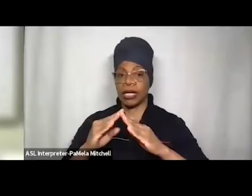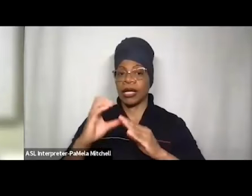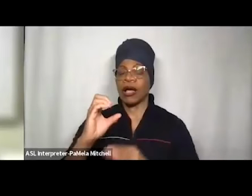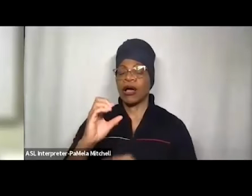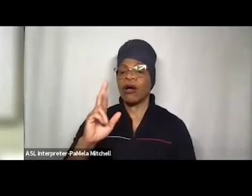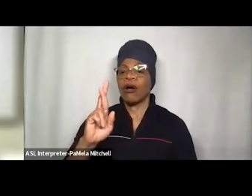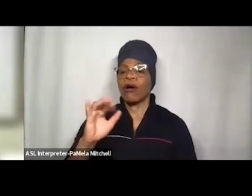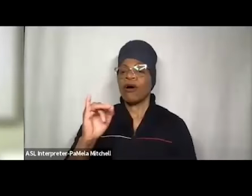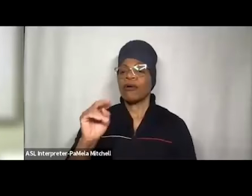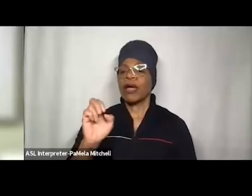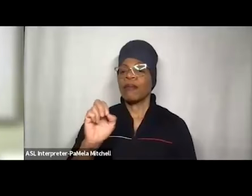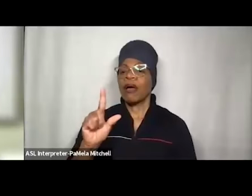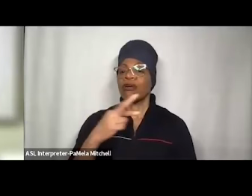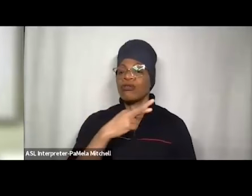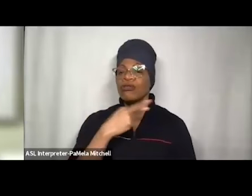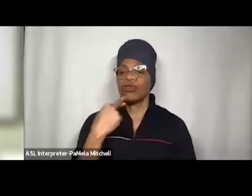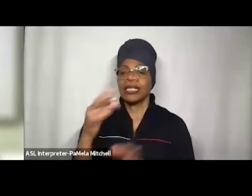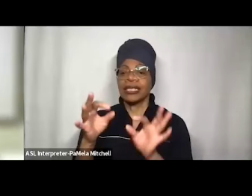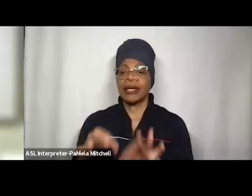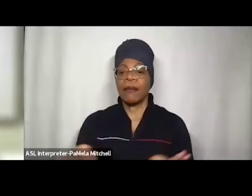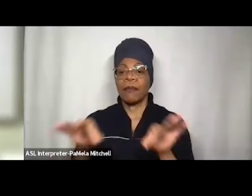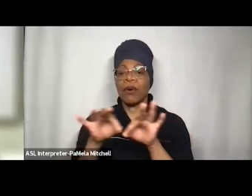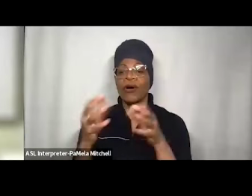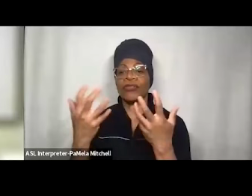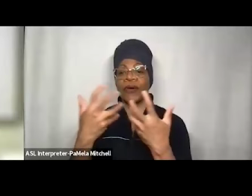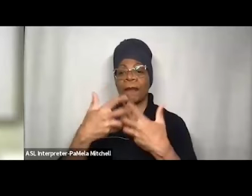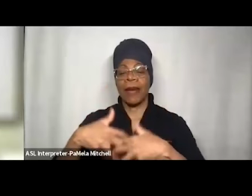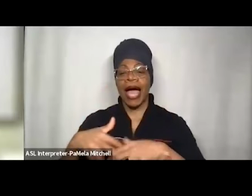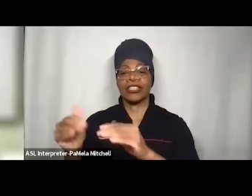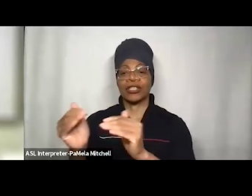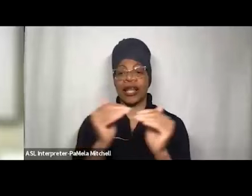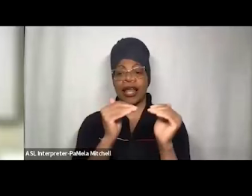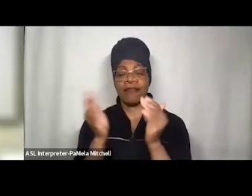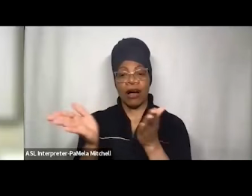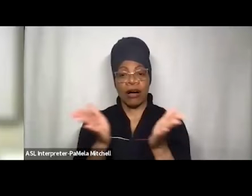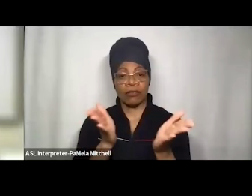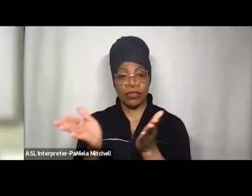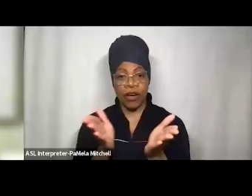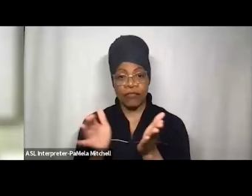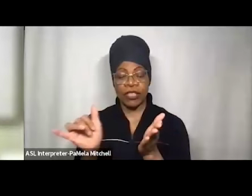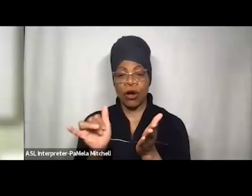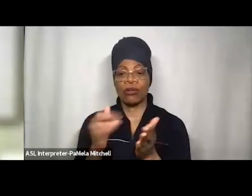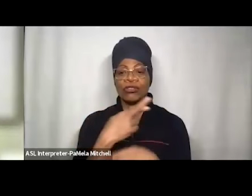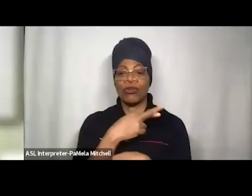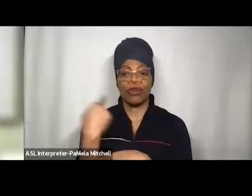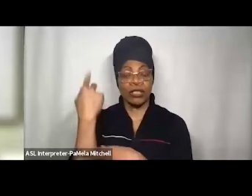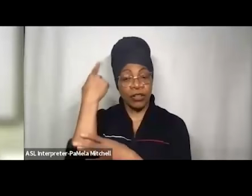to match the level of services, both supervision and treatment, to the risk for future arrest